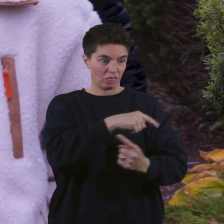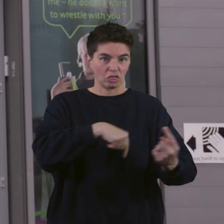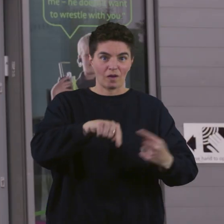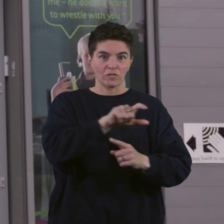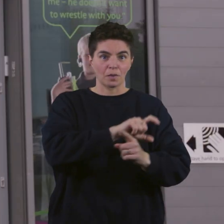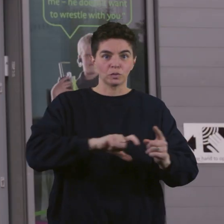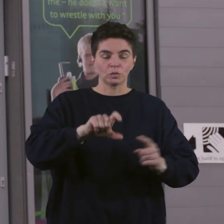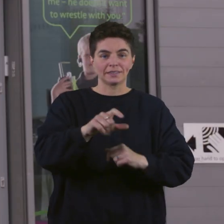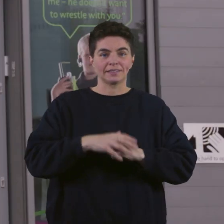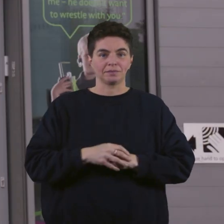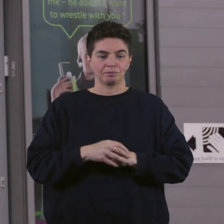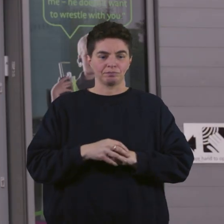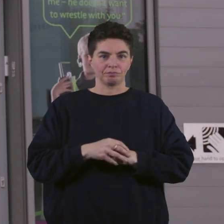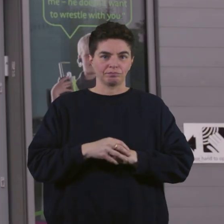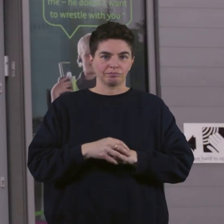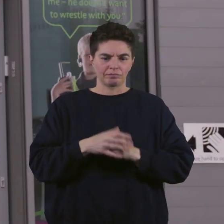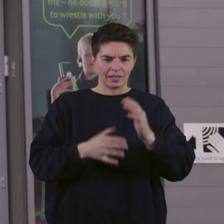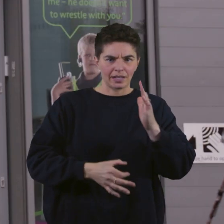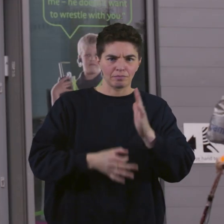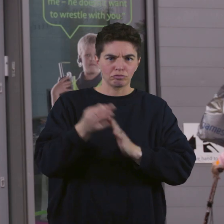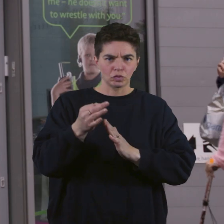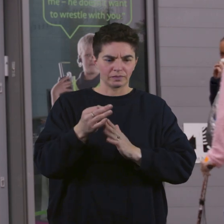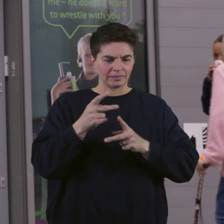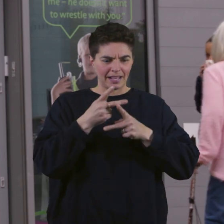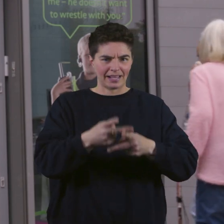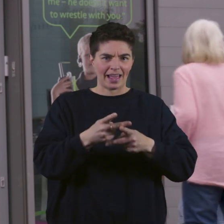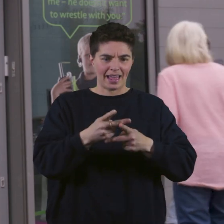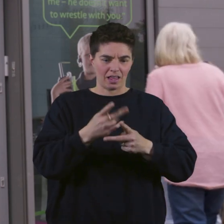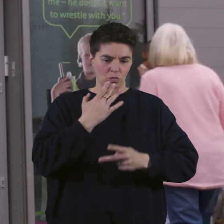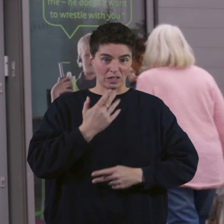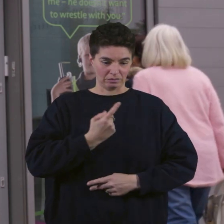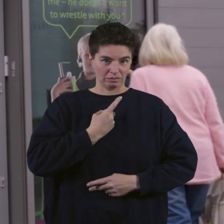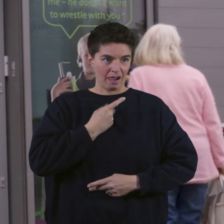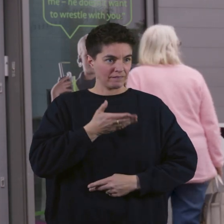It improves the care we have when we are patients in hospital.